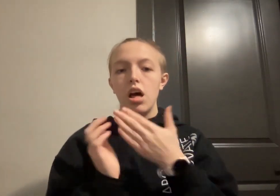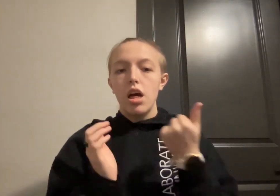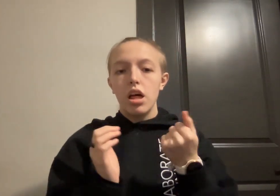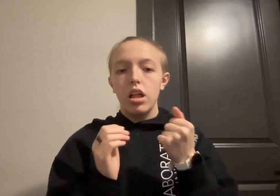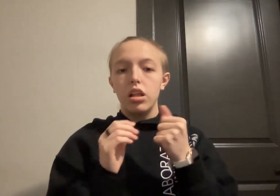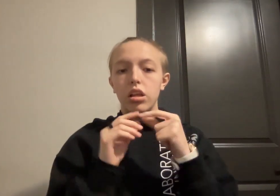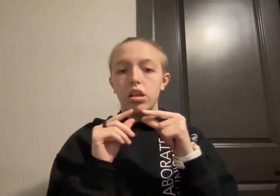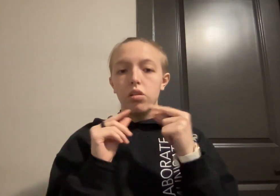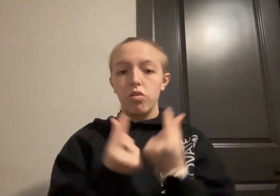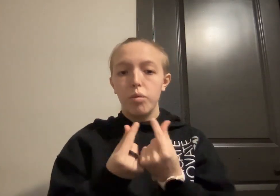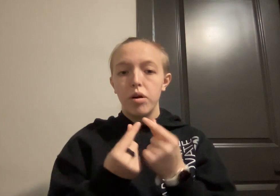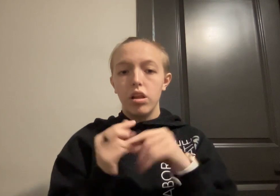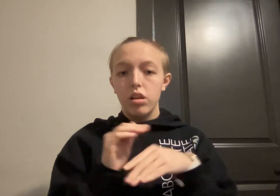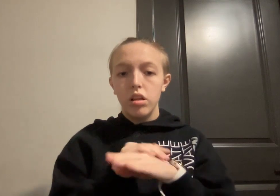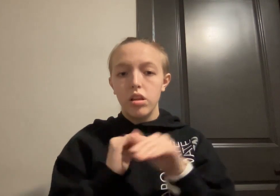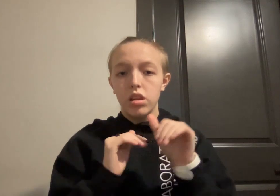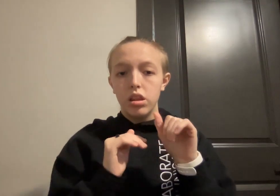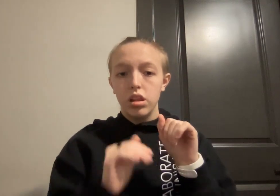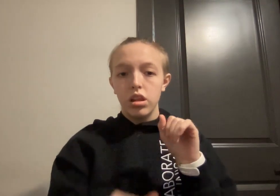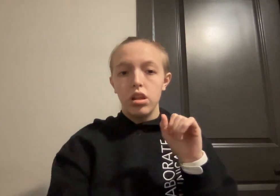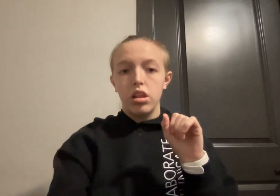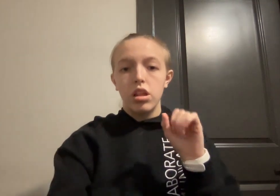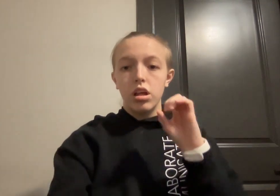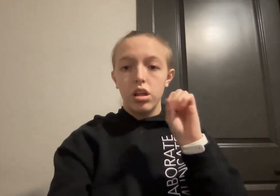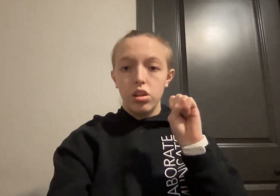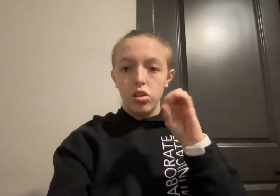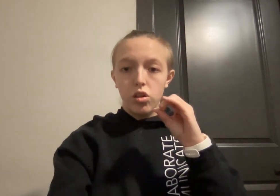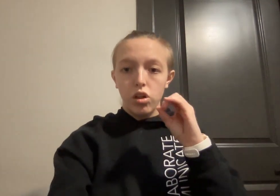and group in society